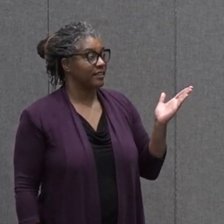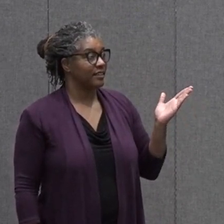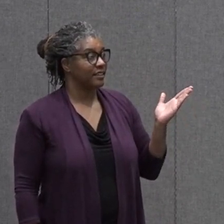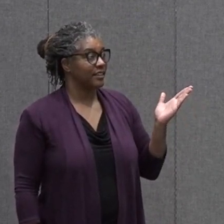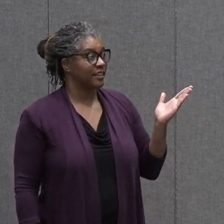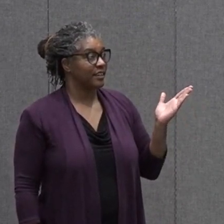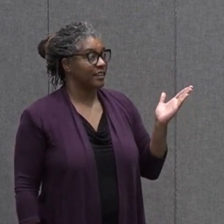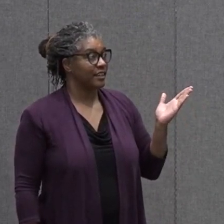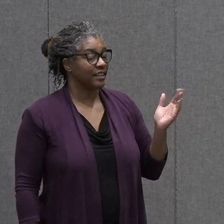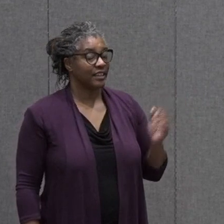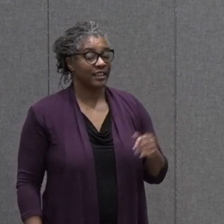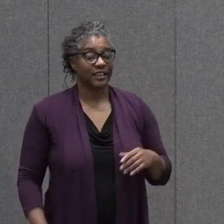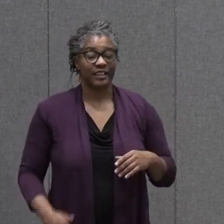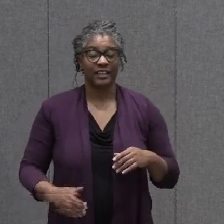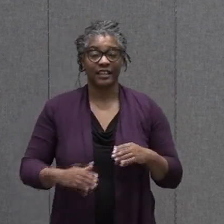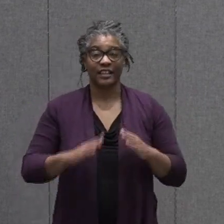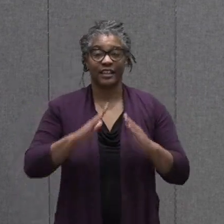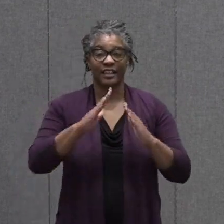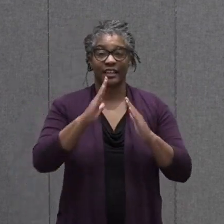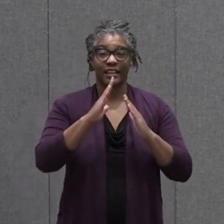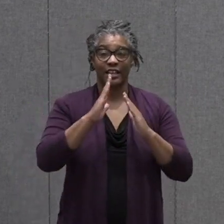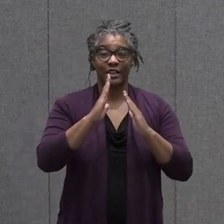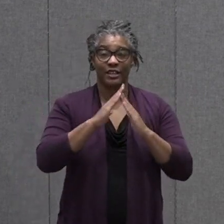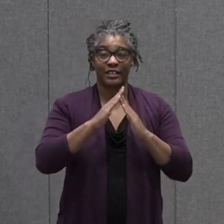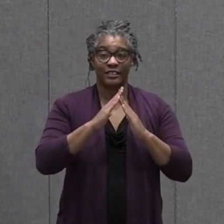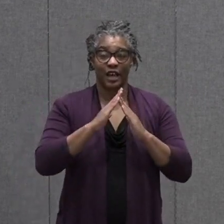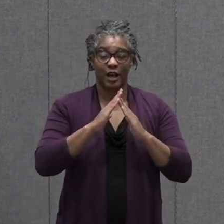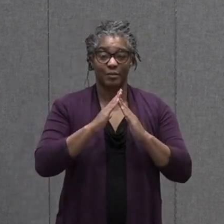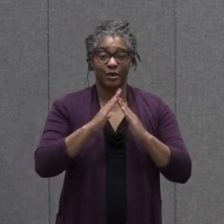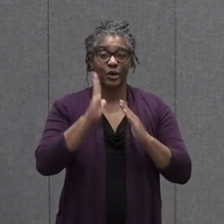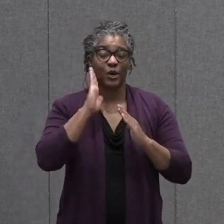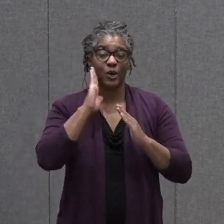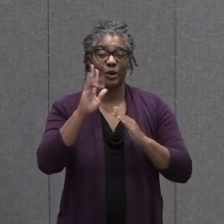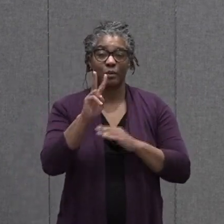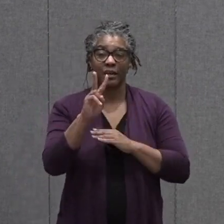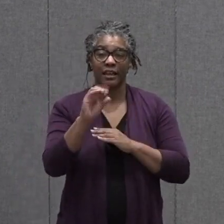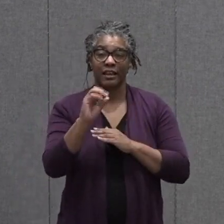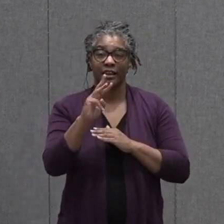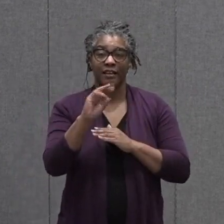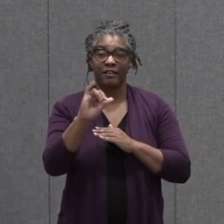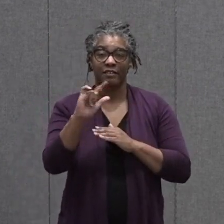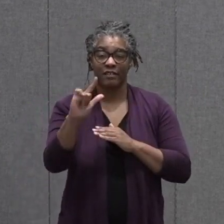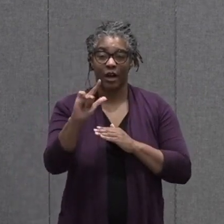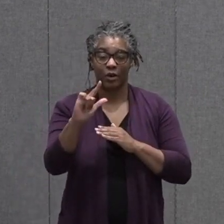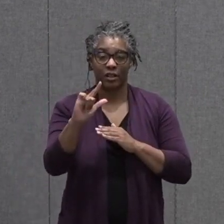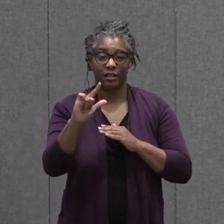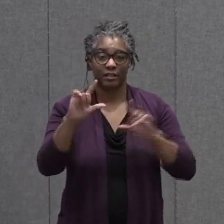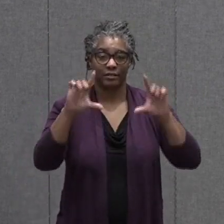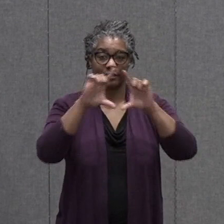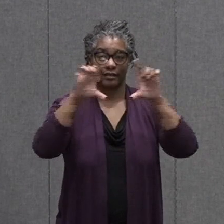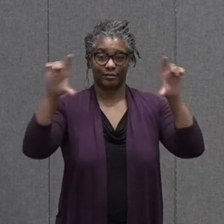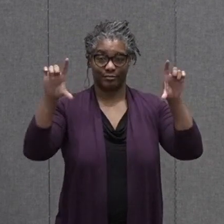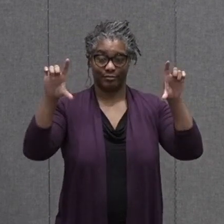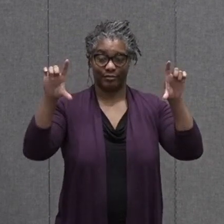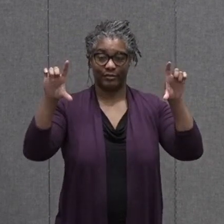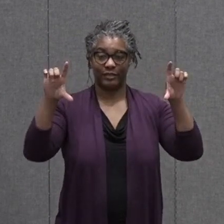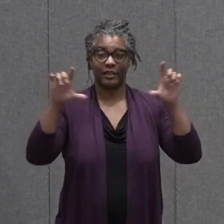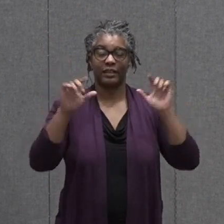The top section is going to be for vowel sounds. The middle section will be for our digraphs.